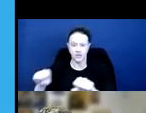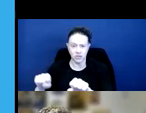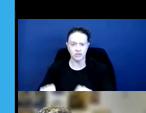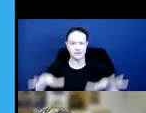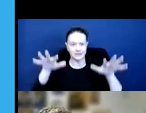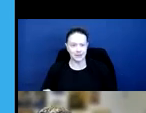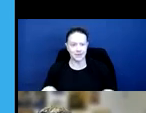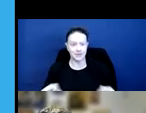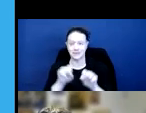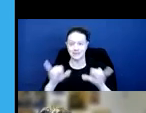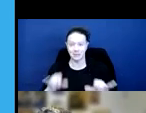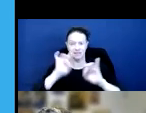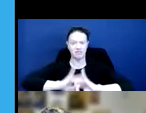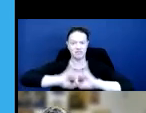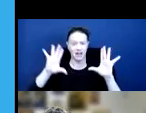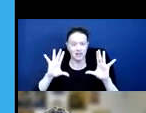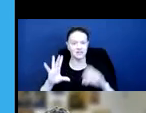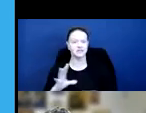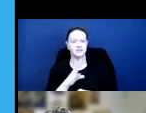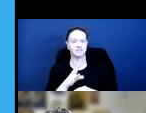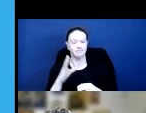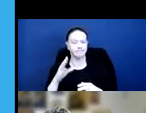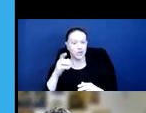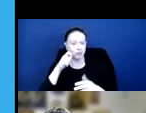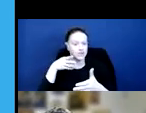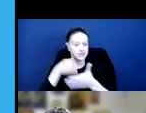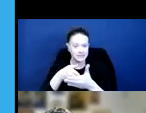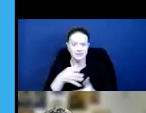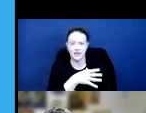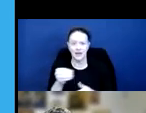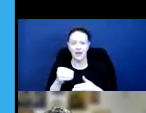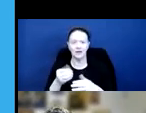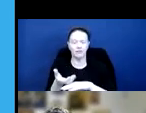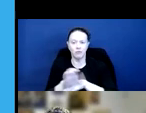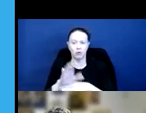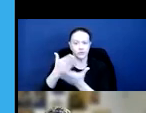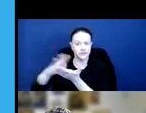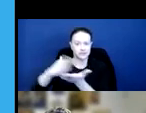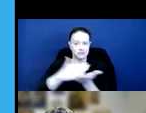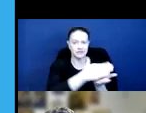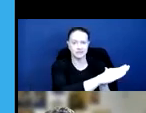Acknowledging this truth helps build mutual respect and connection across diverse communities and lived experiences.